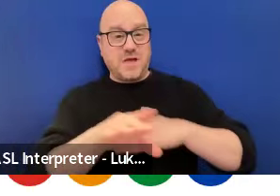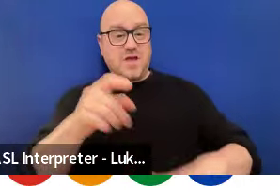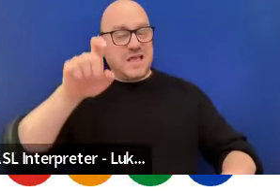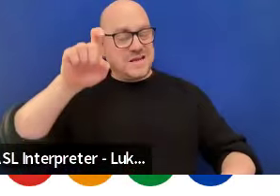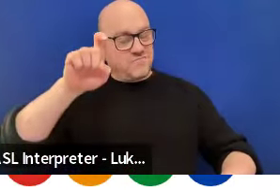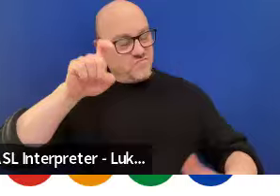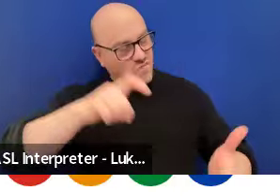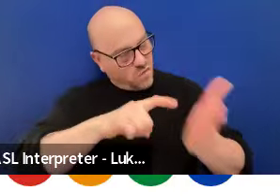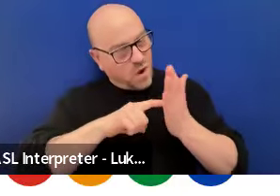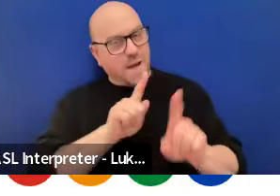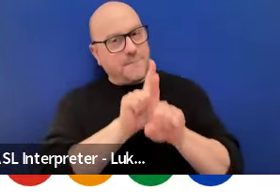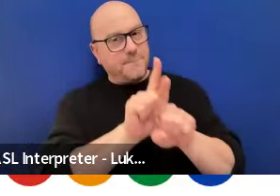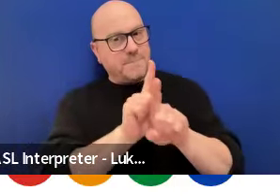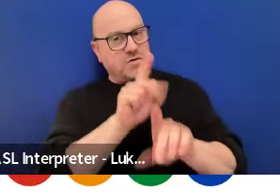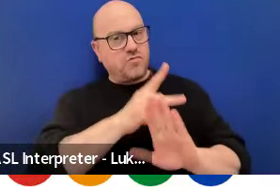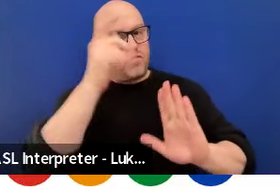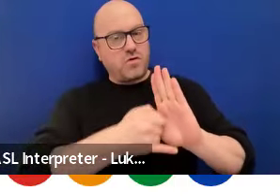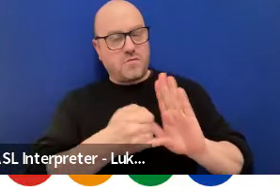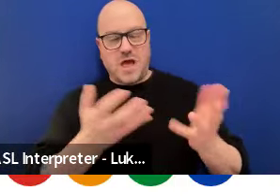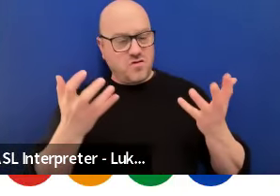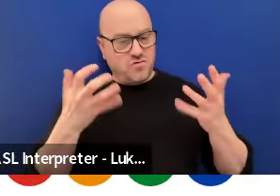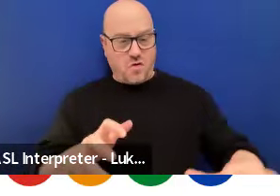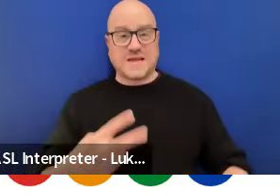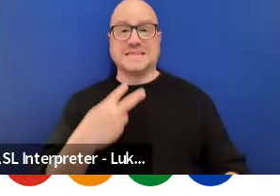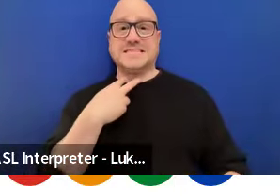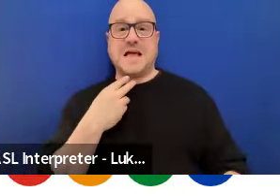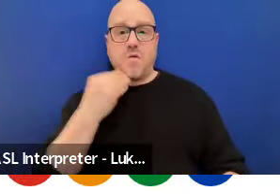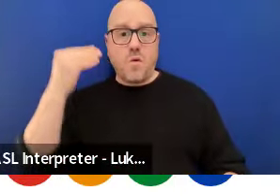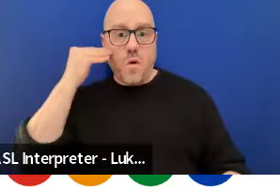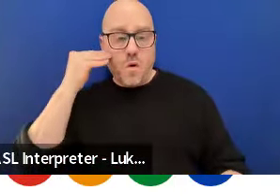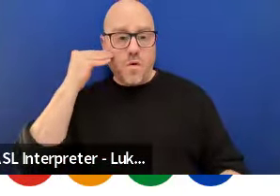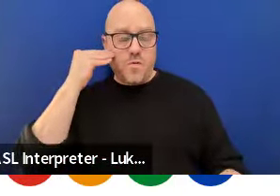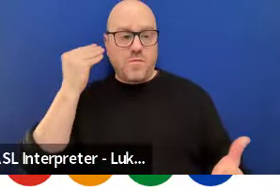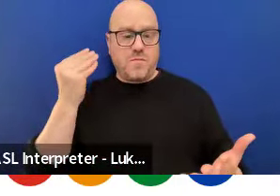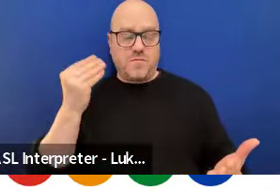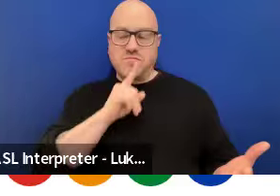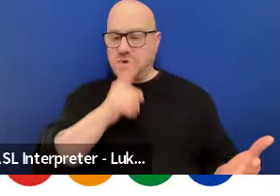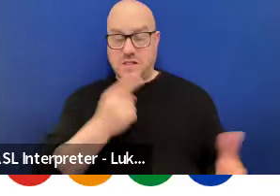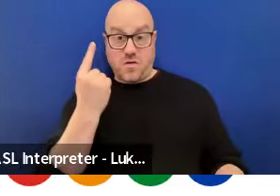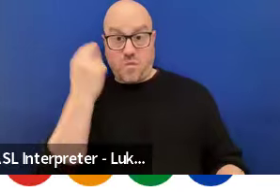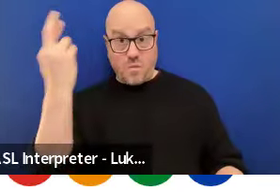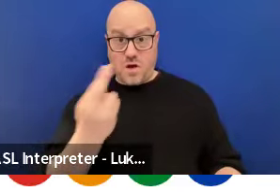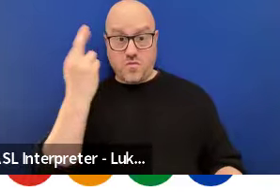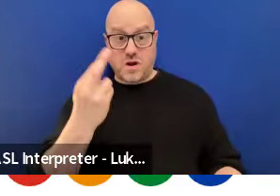THIS IS WHY SYSTEM-WIDE ACCESSIBILITY AND THE RIDE SHOULD HAVE A MENTORING PROGRAM SO I